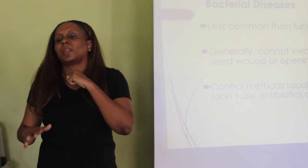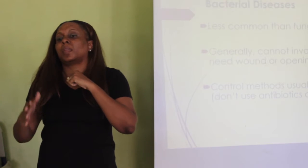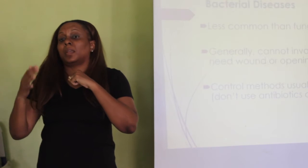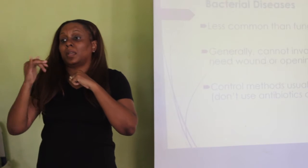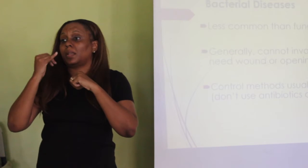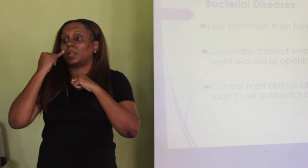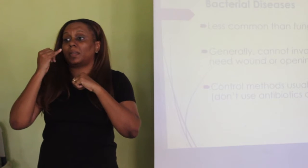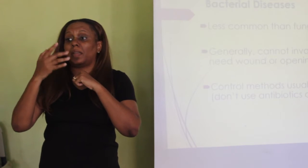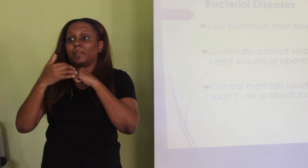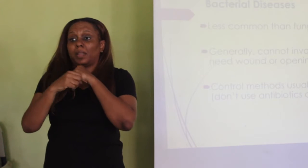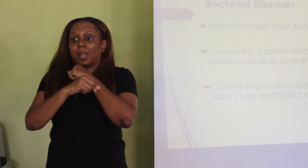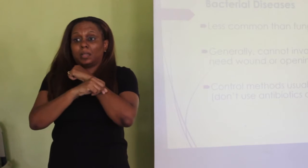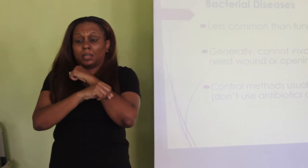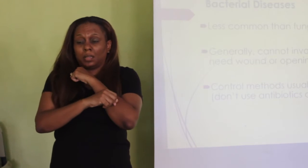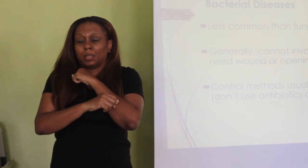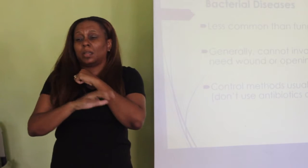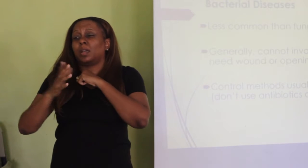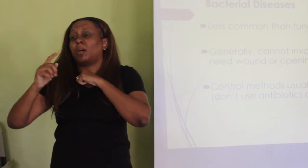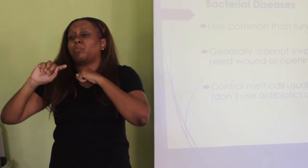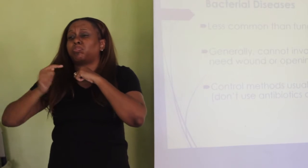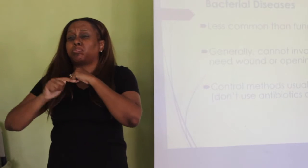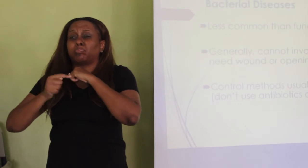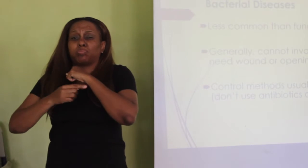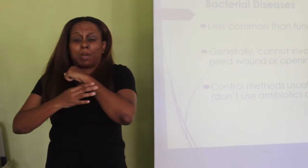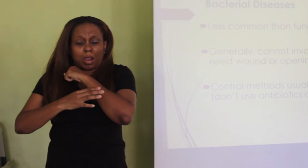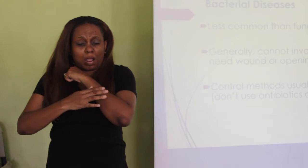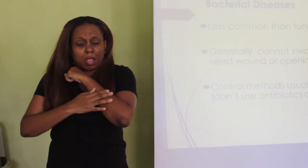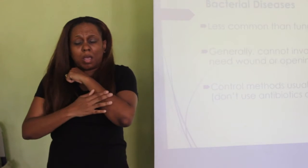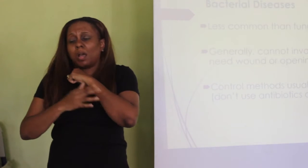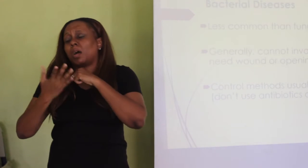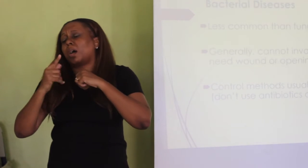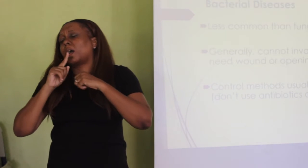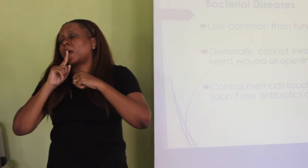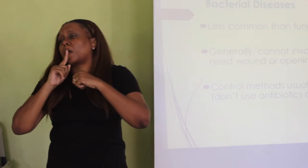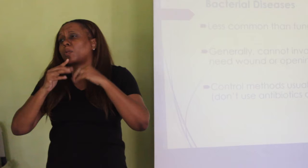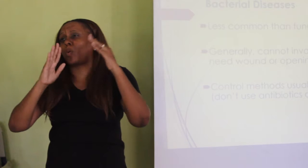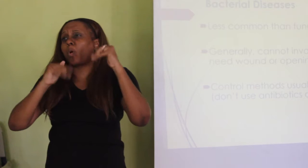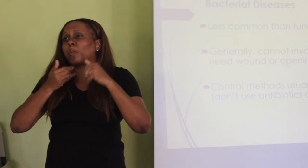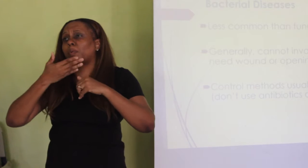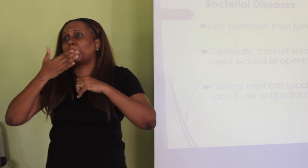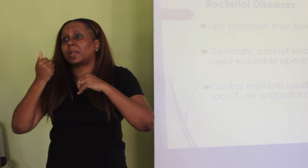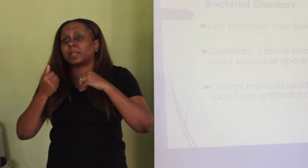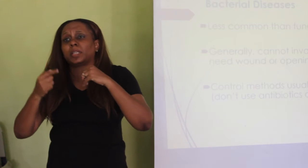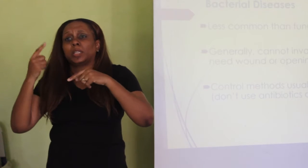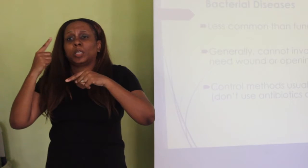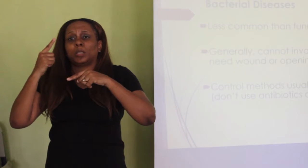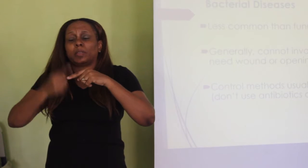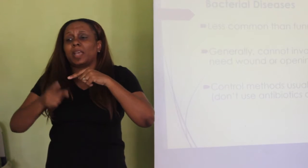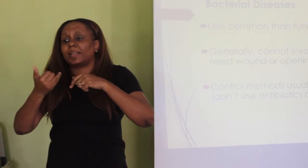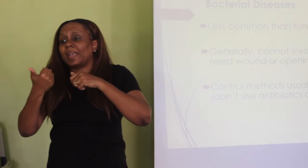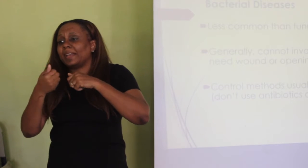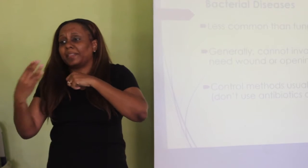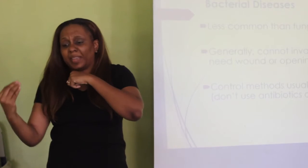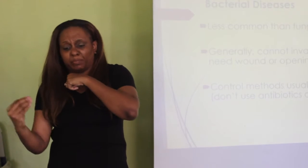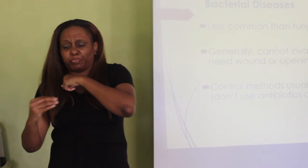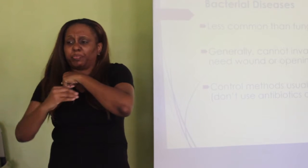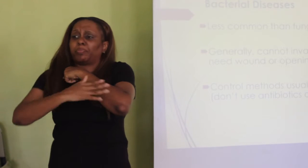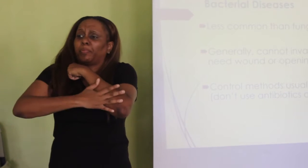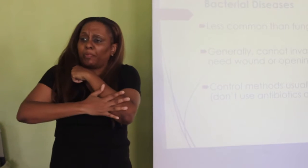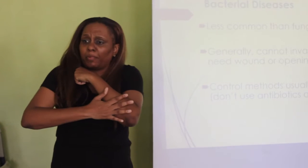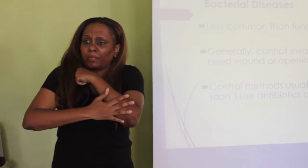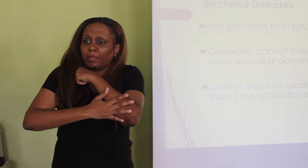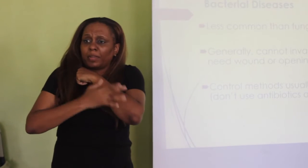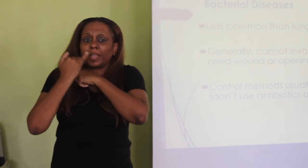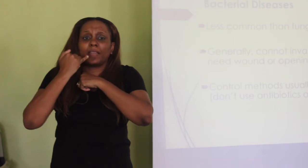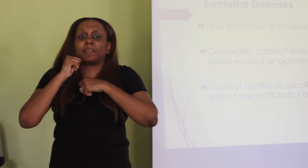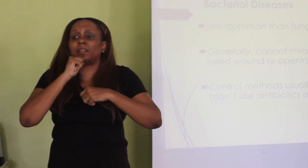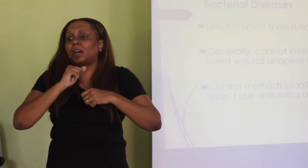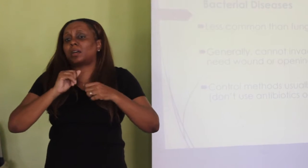bacterias normally enter right they normally they generally cannot embed healthy tissues